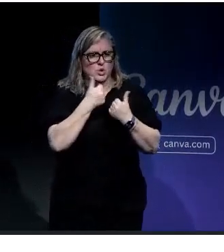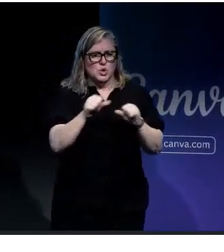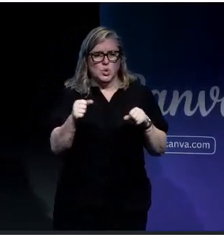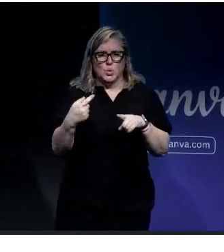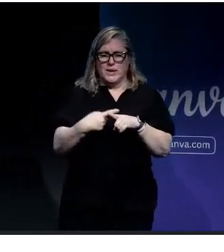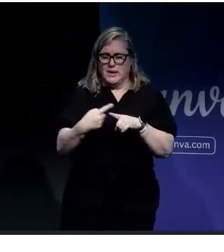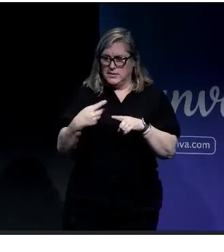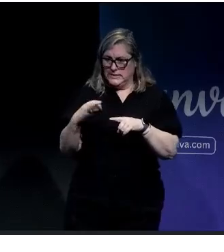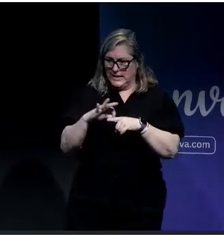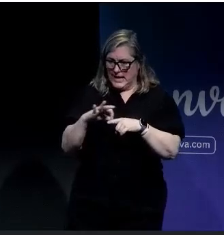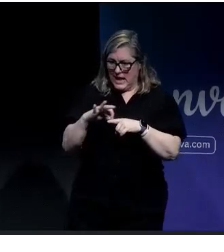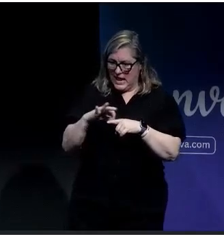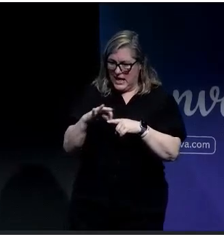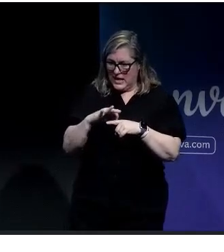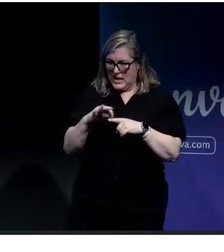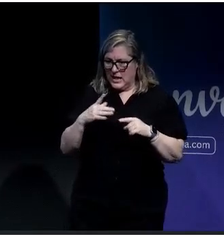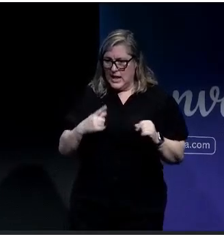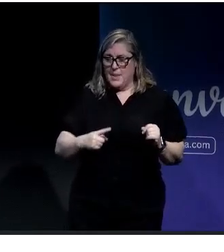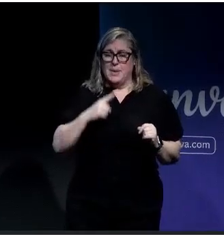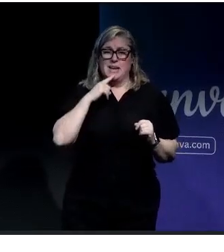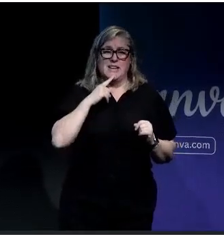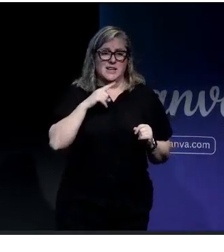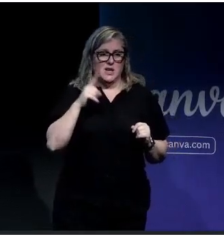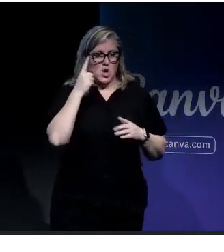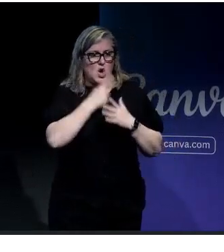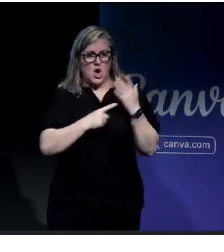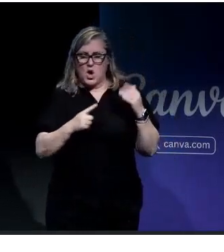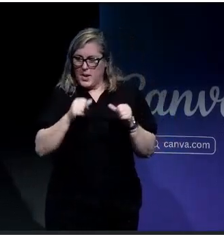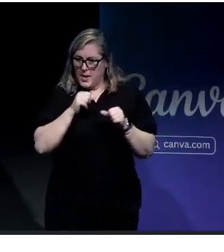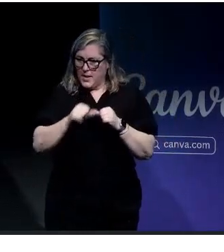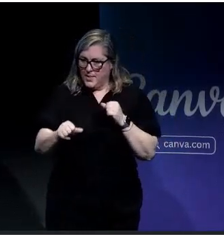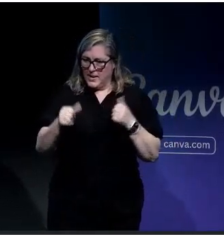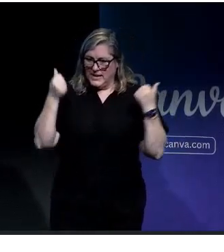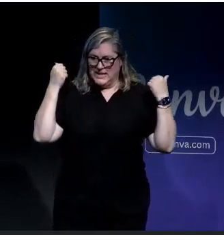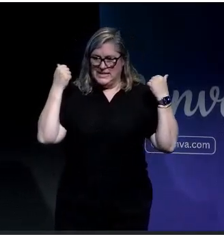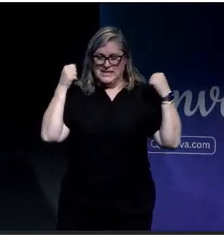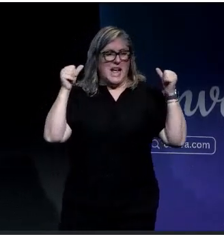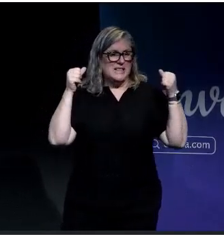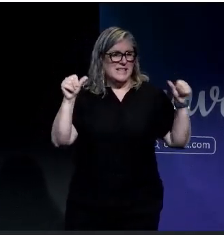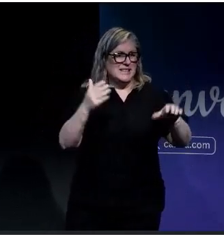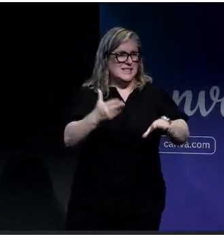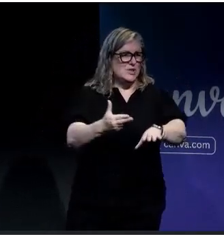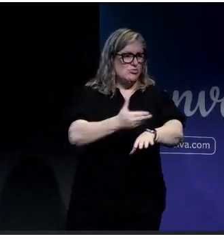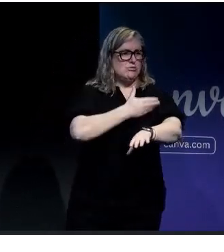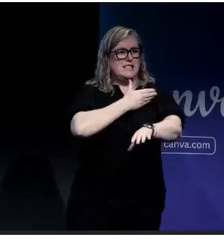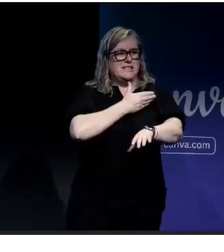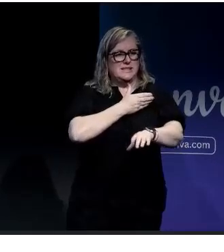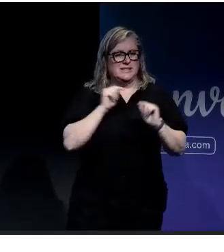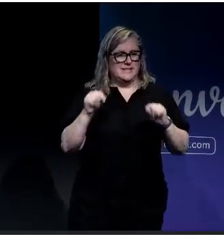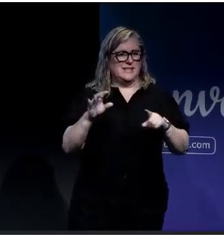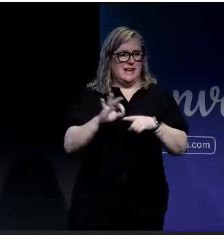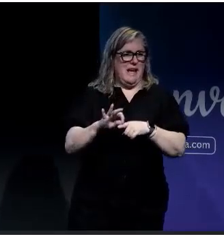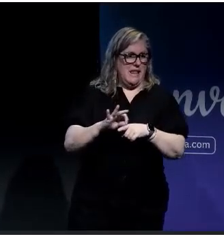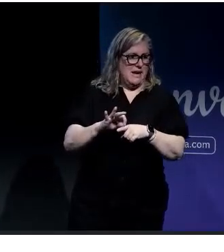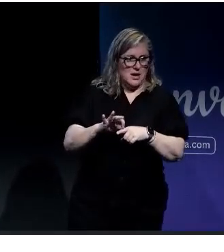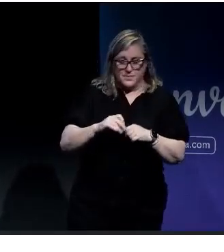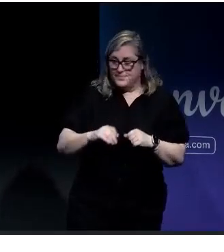for the score of a hundred, I could only describe best as success green. Um, so it definitely makes it feel, makes you feel pretty good